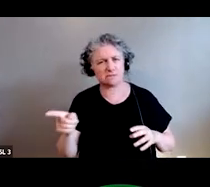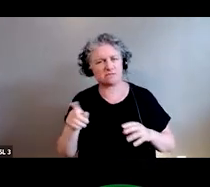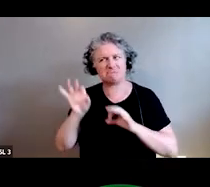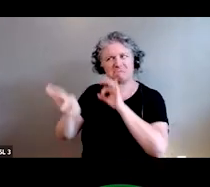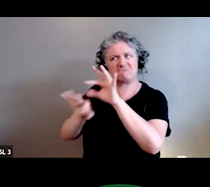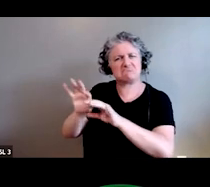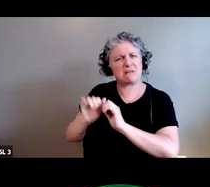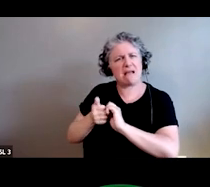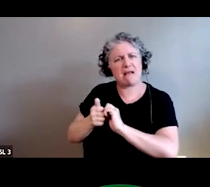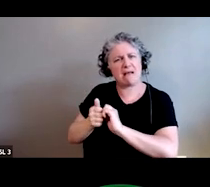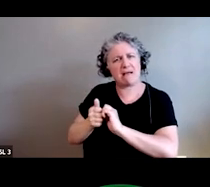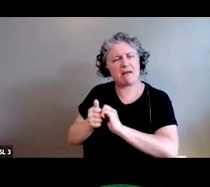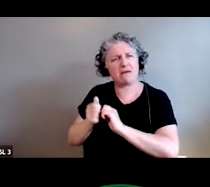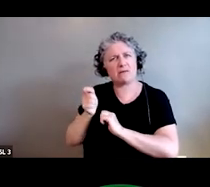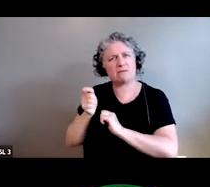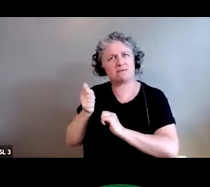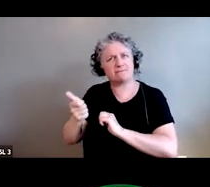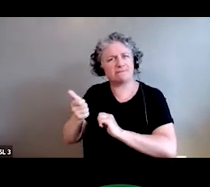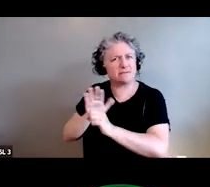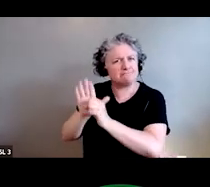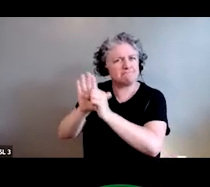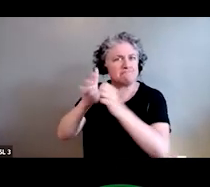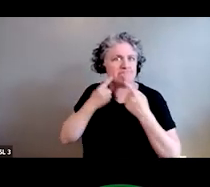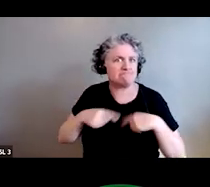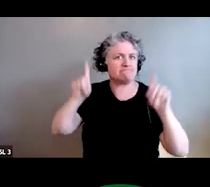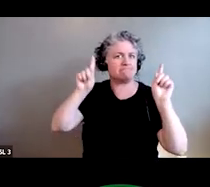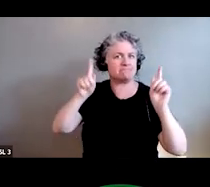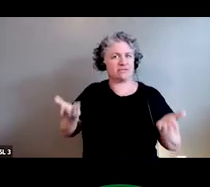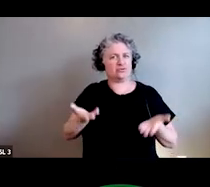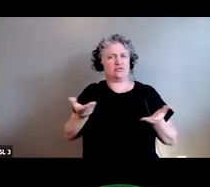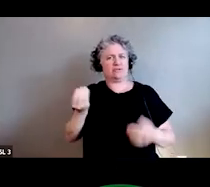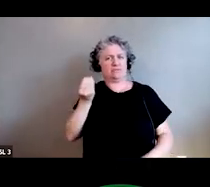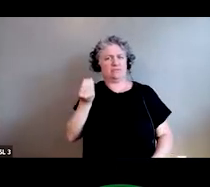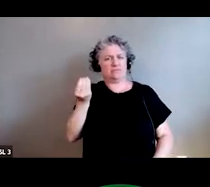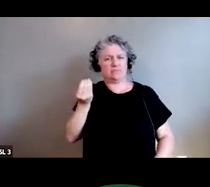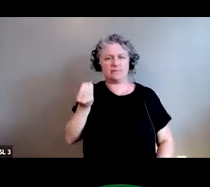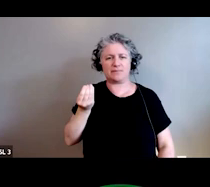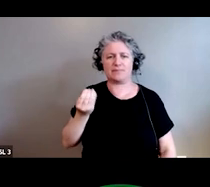Yeah, how what things should she do for herself to advocate for her needs? Like.